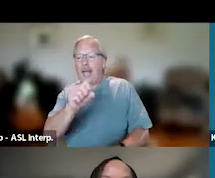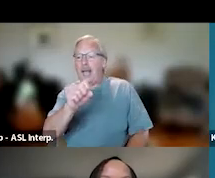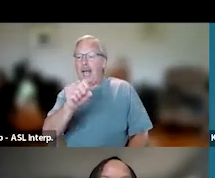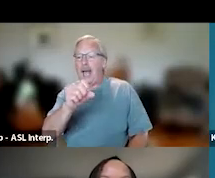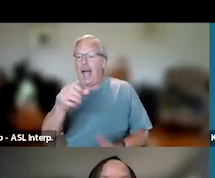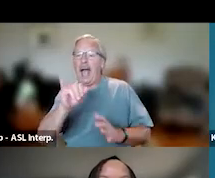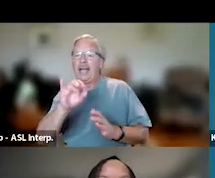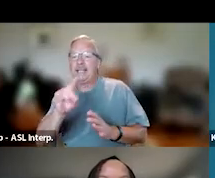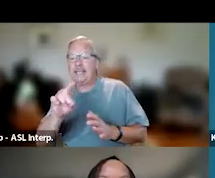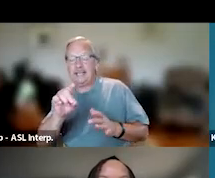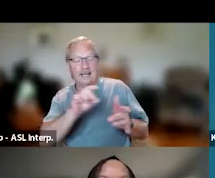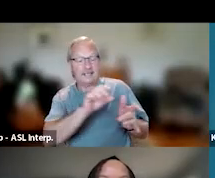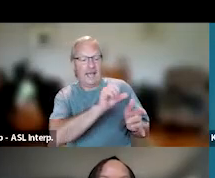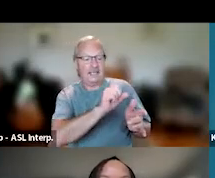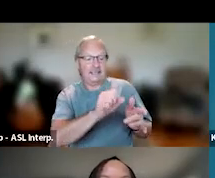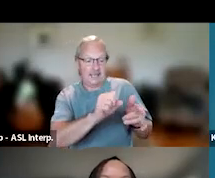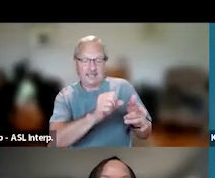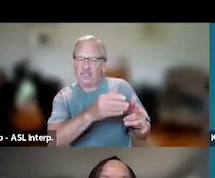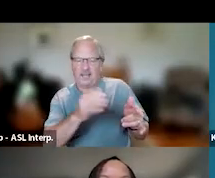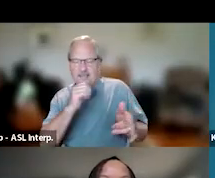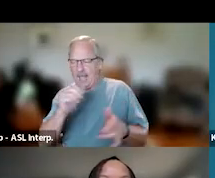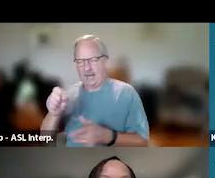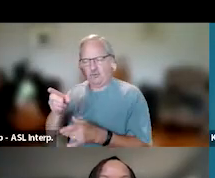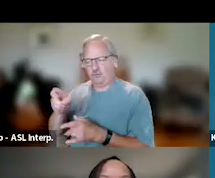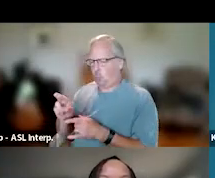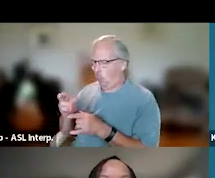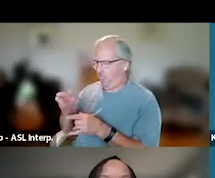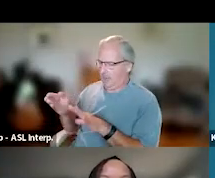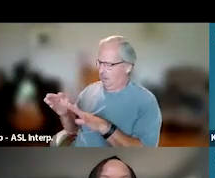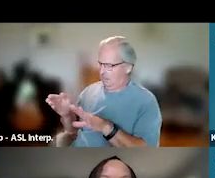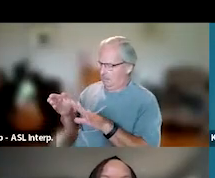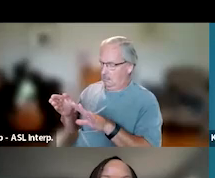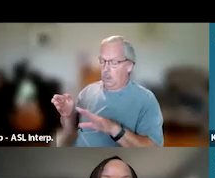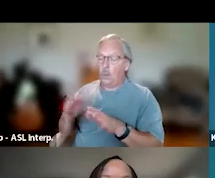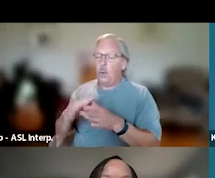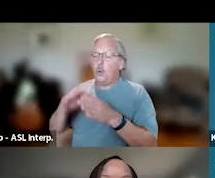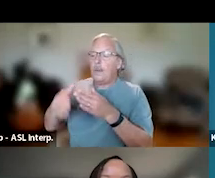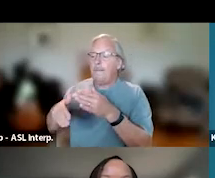a SOAR thing? Yes. So when you complete the SOAR training and your work